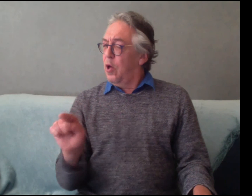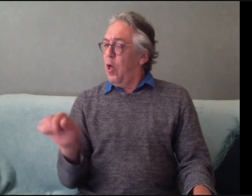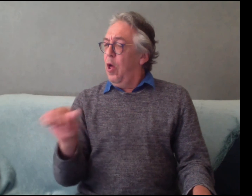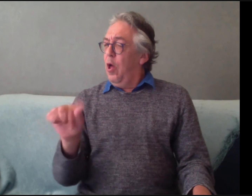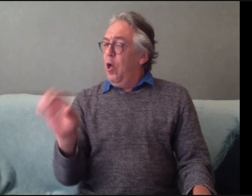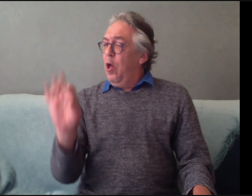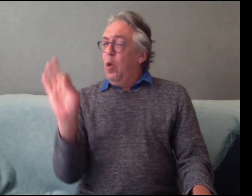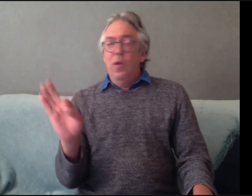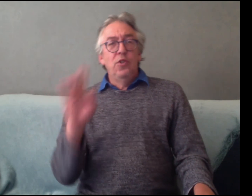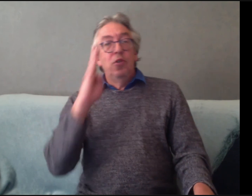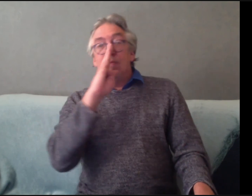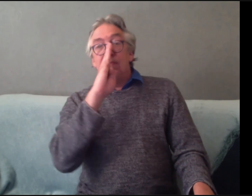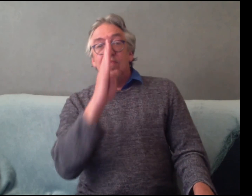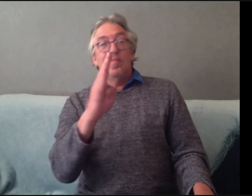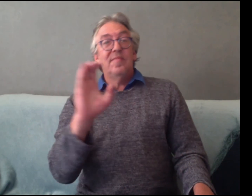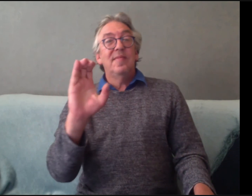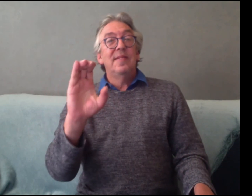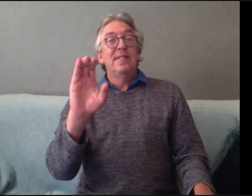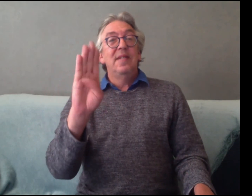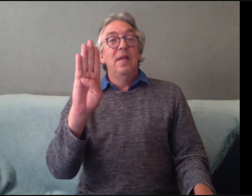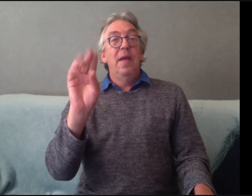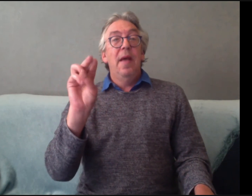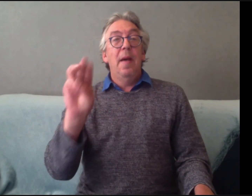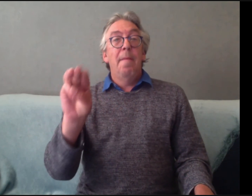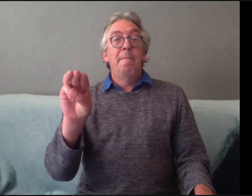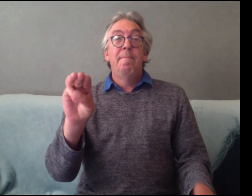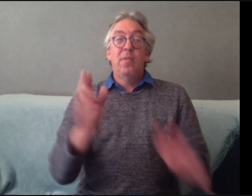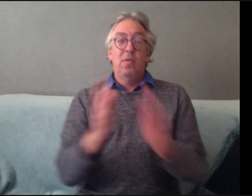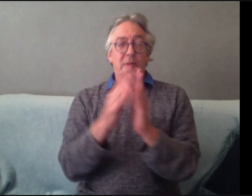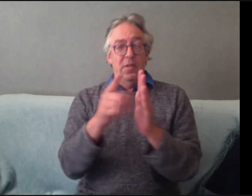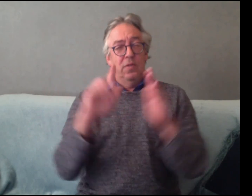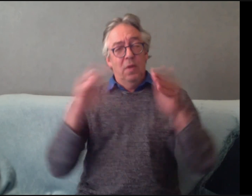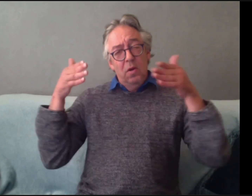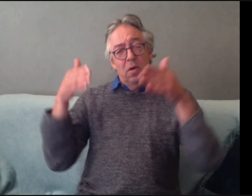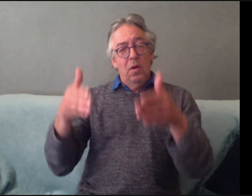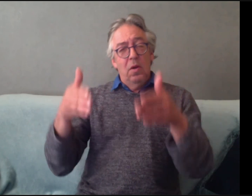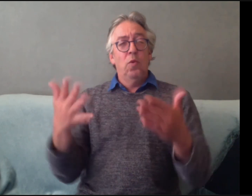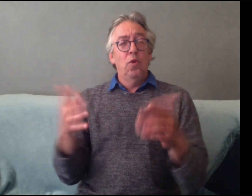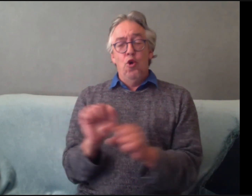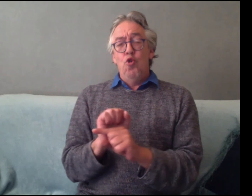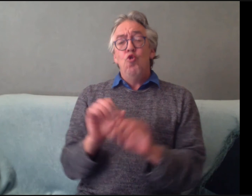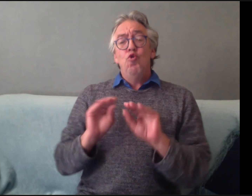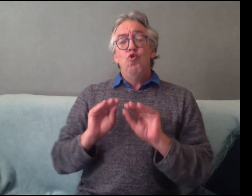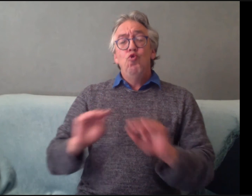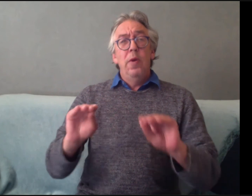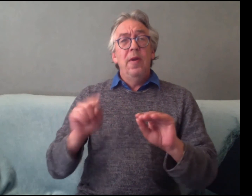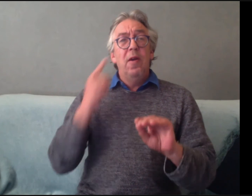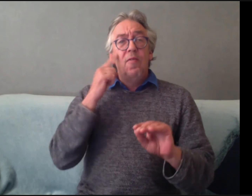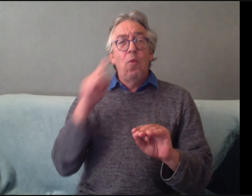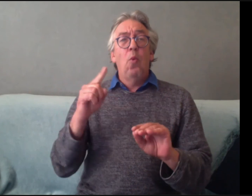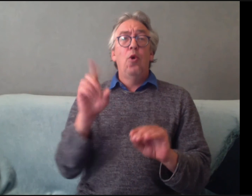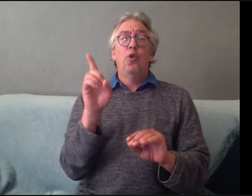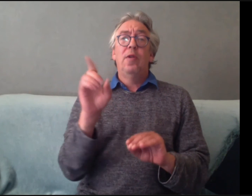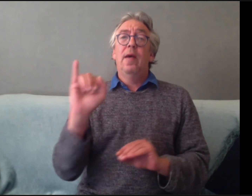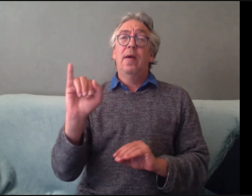Could you please elaborate more on deinstitutionalization training? So Maria or Zrinka.